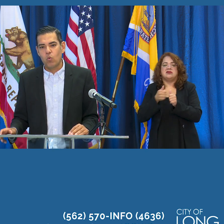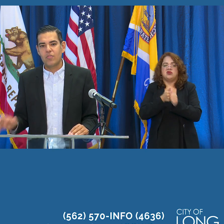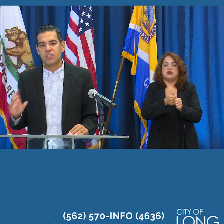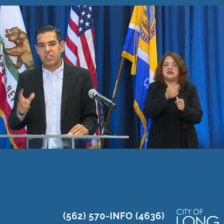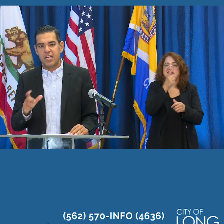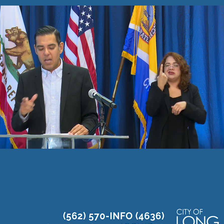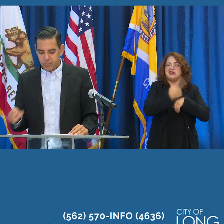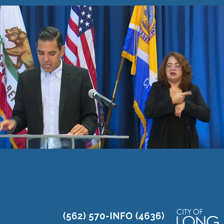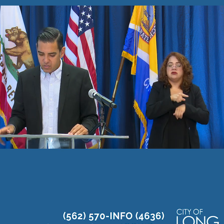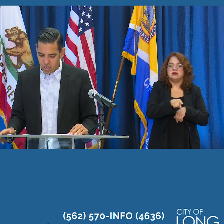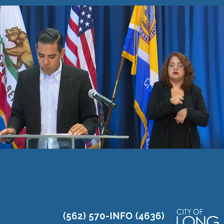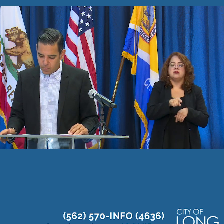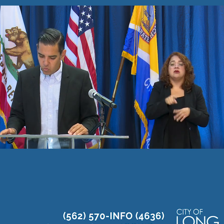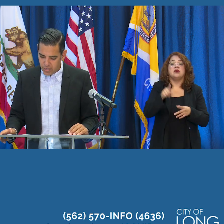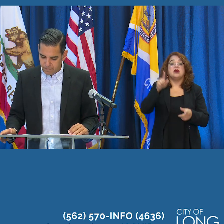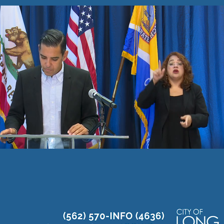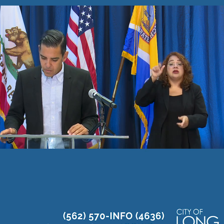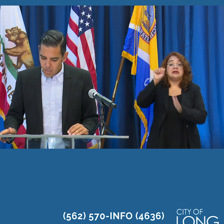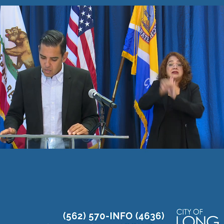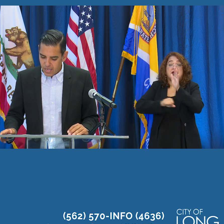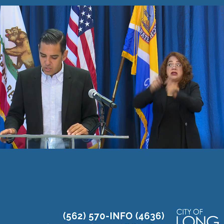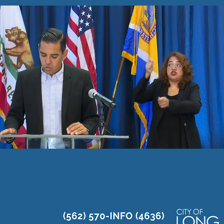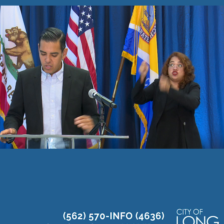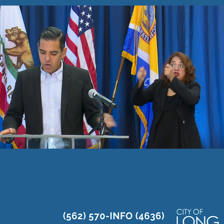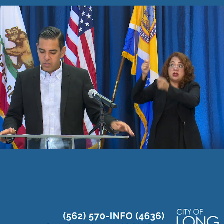when the state updates their reporting. During their,